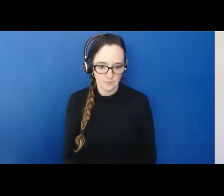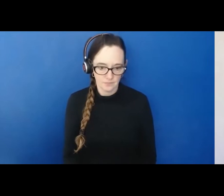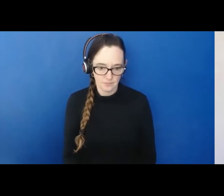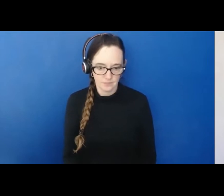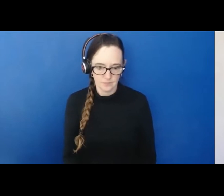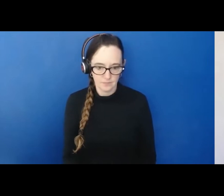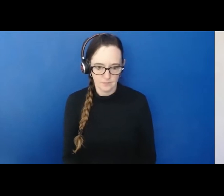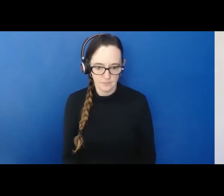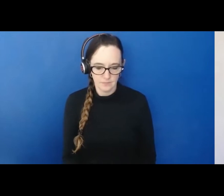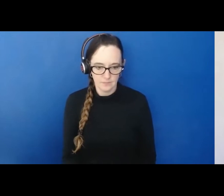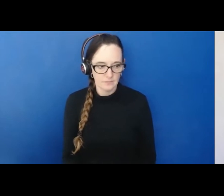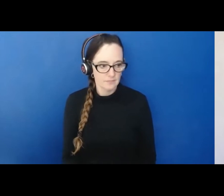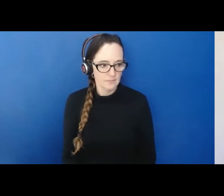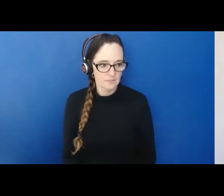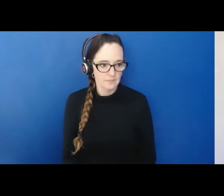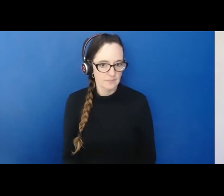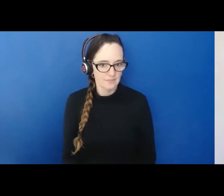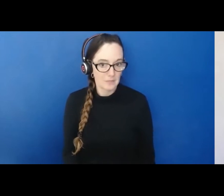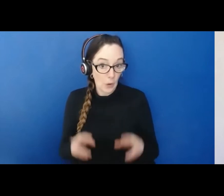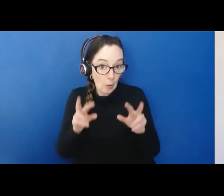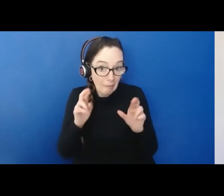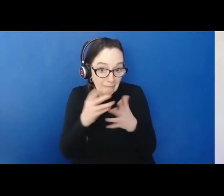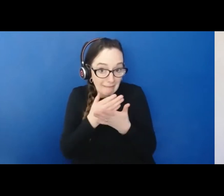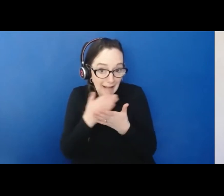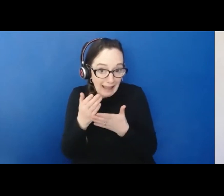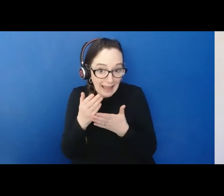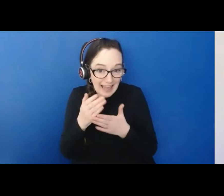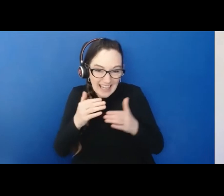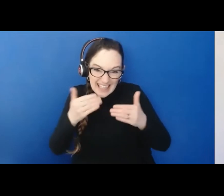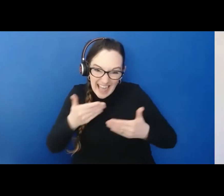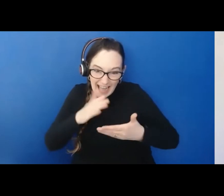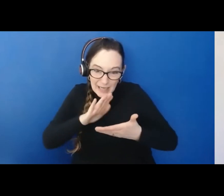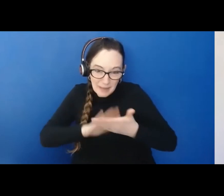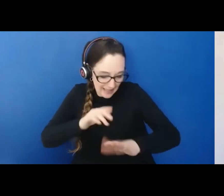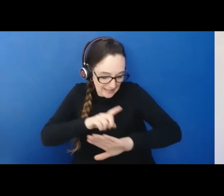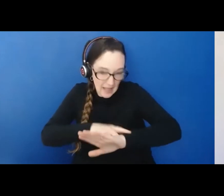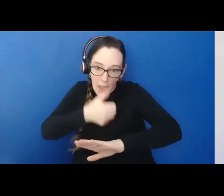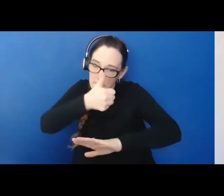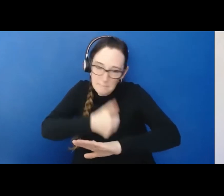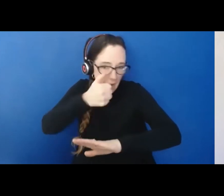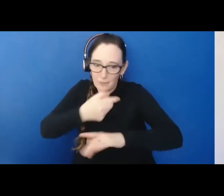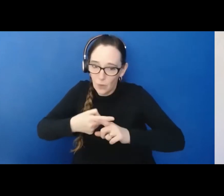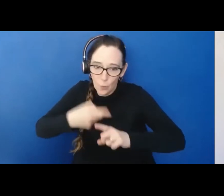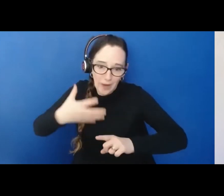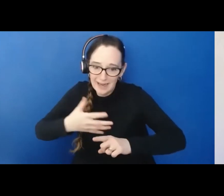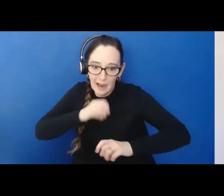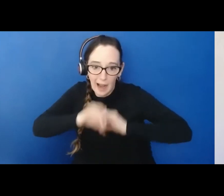I hope that makes sense. 10 minutes is very quick to talk about these